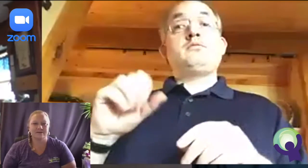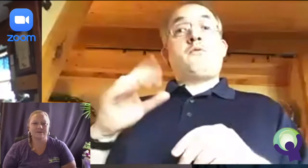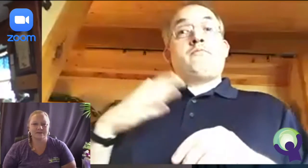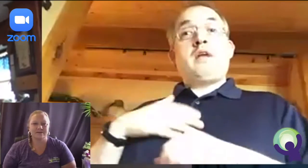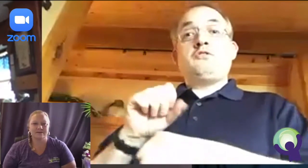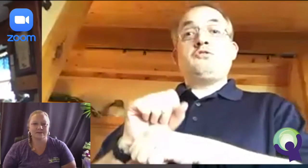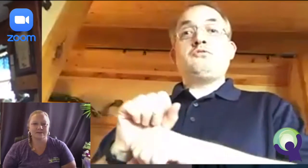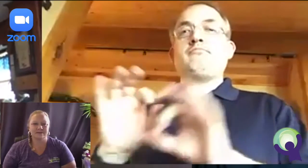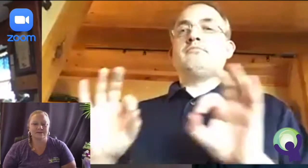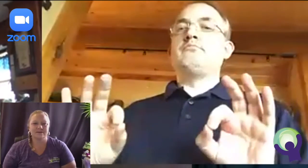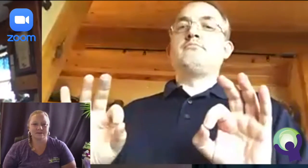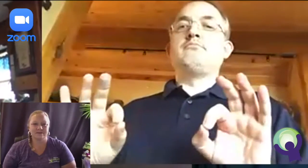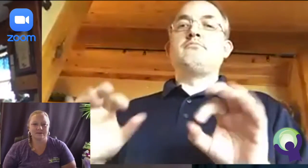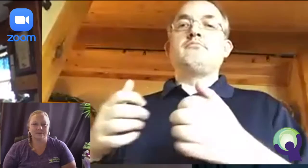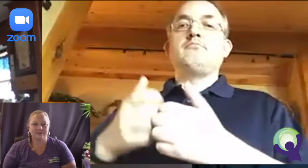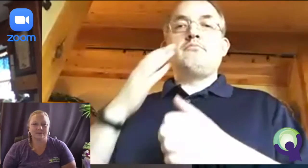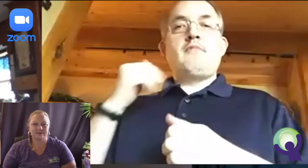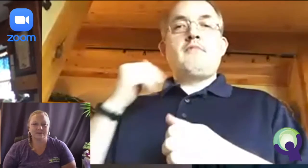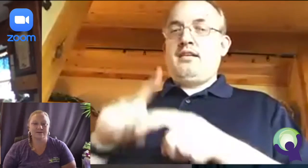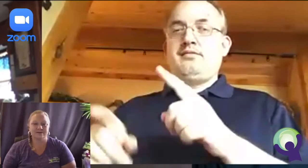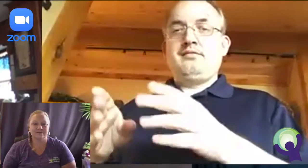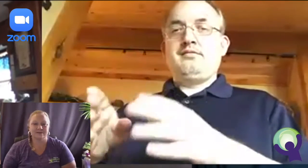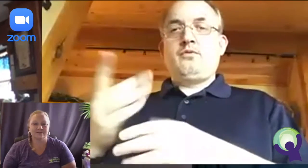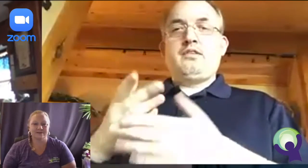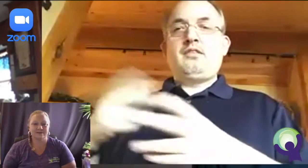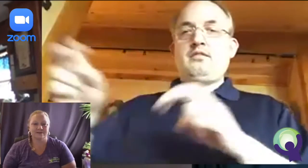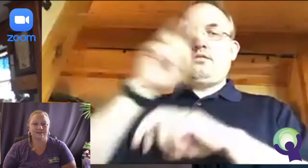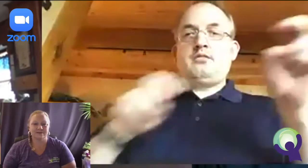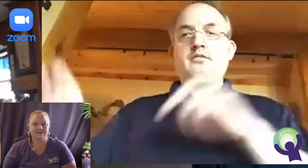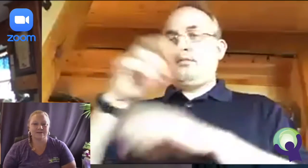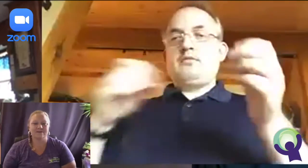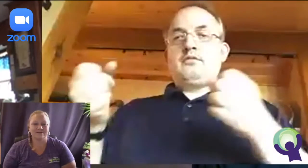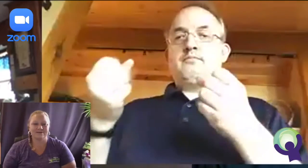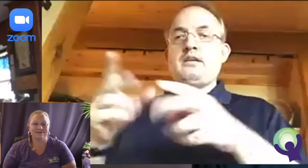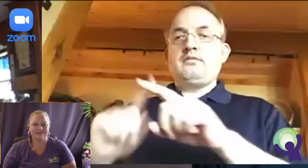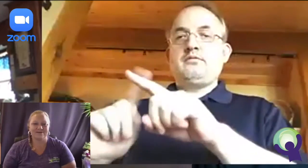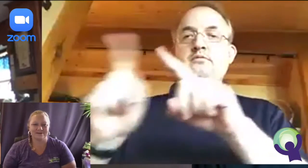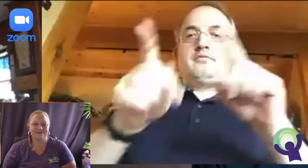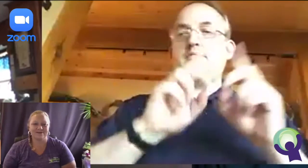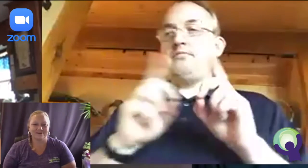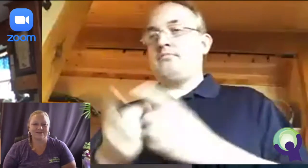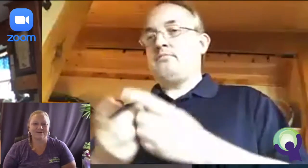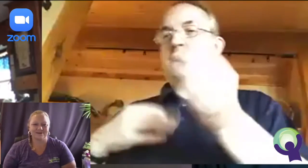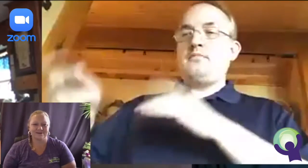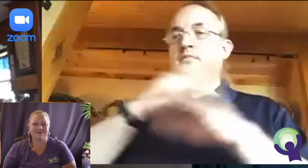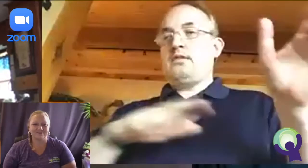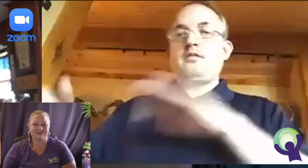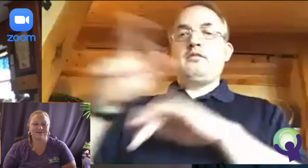Of course my job it's great because you know you're not able to really focus on one